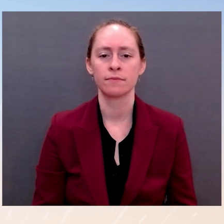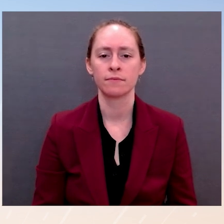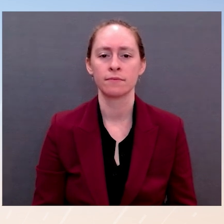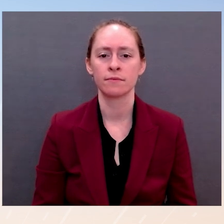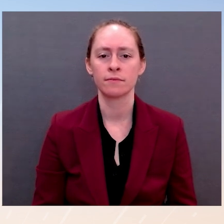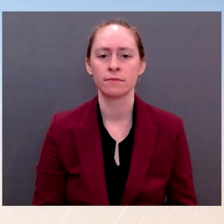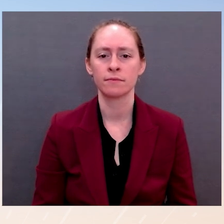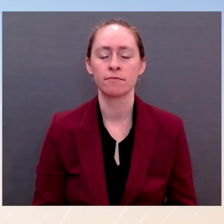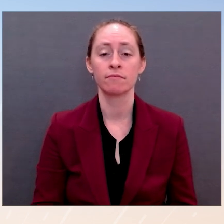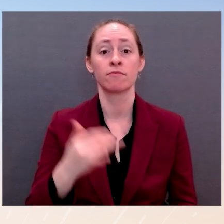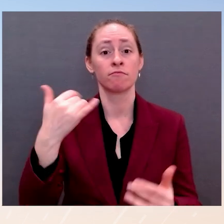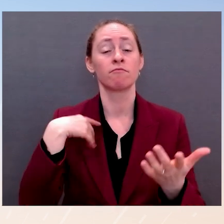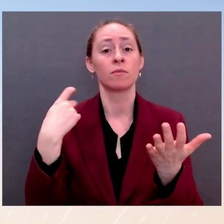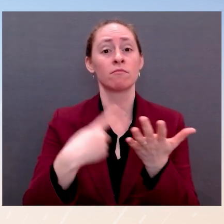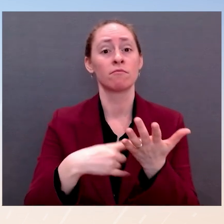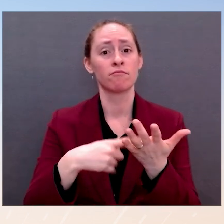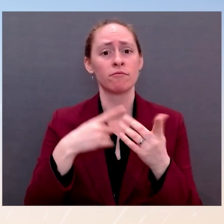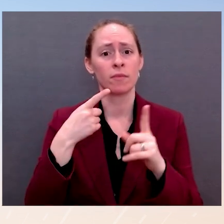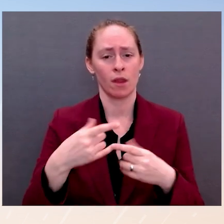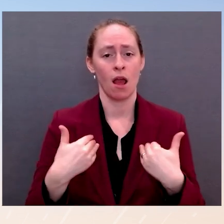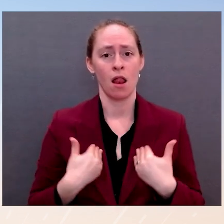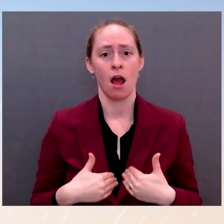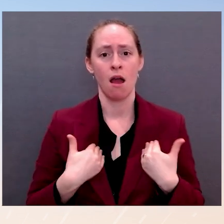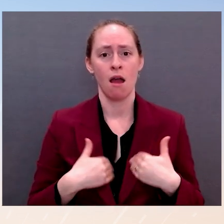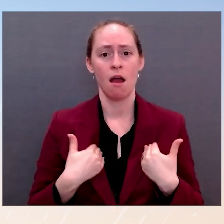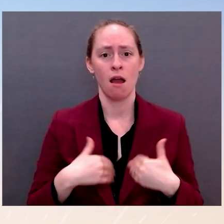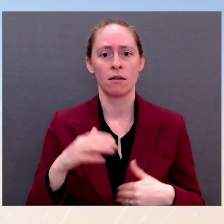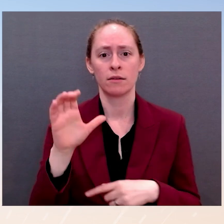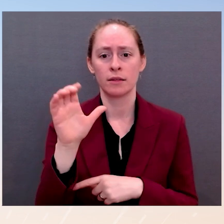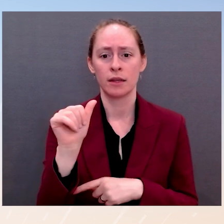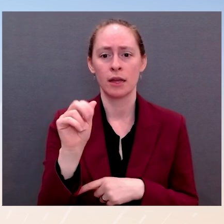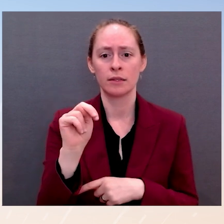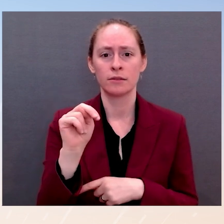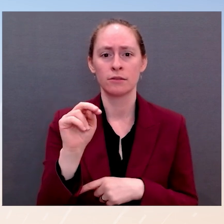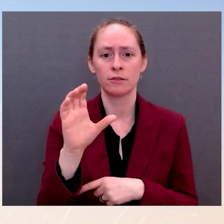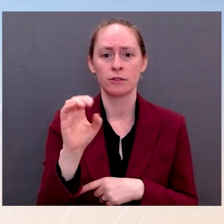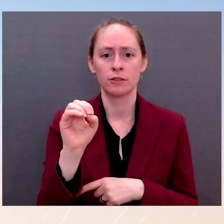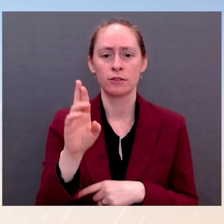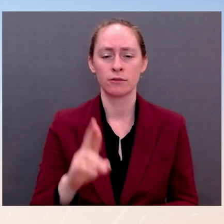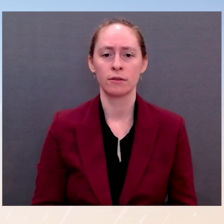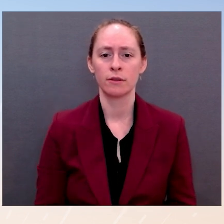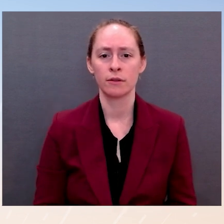while the gap in lung cancer mortality rates was largely eliminated and black and white people